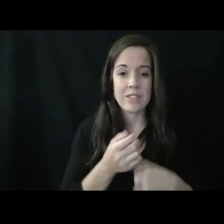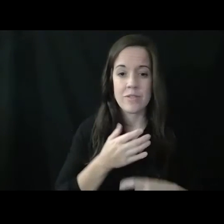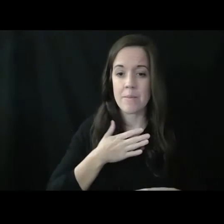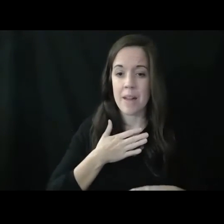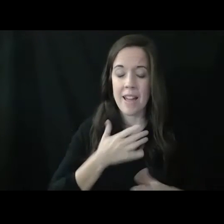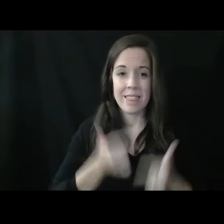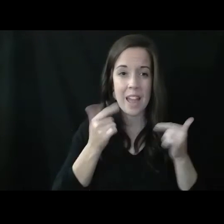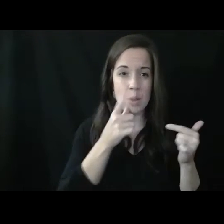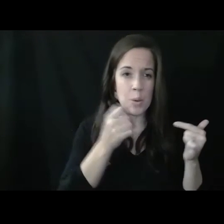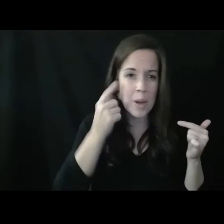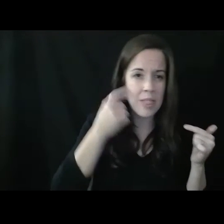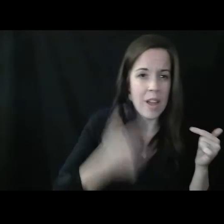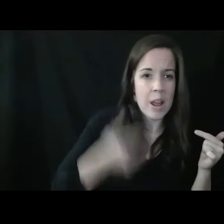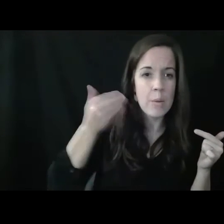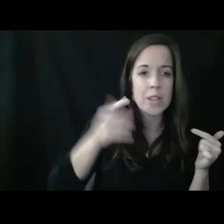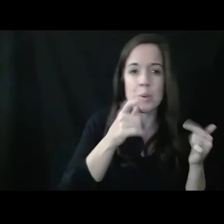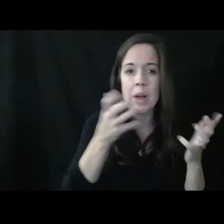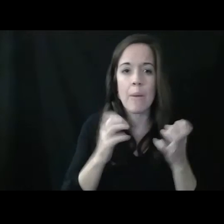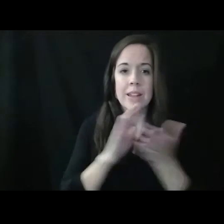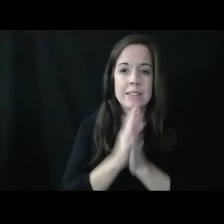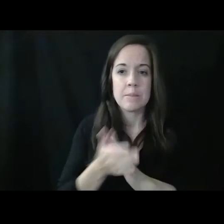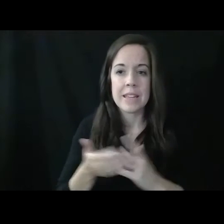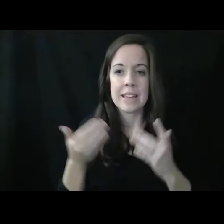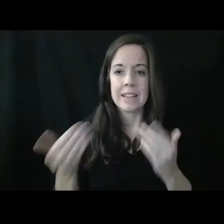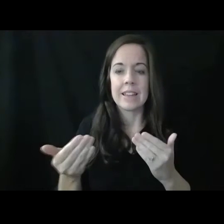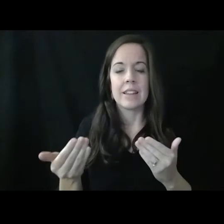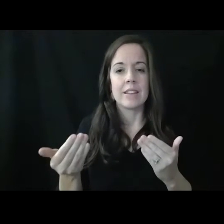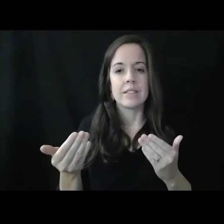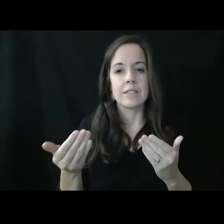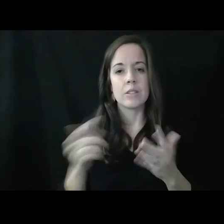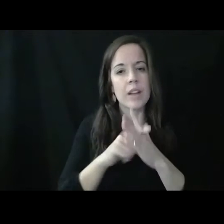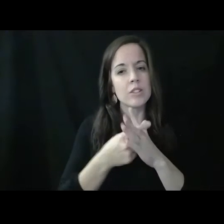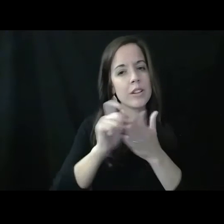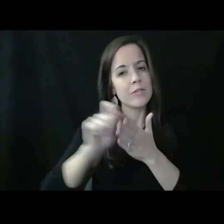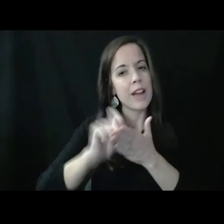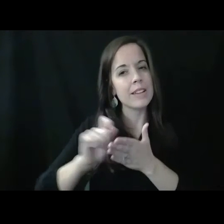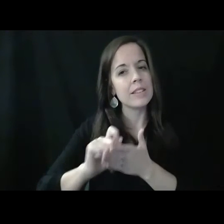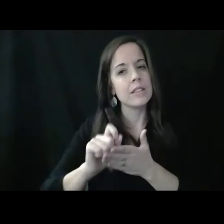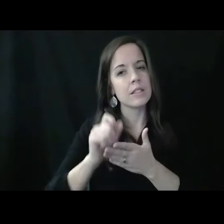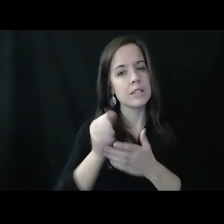thought I wanted to be, and so I started writing these poems as a way to process that experience.